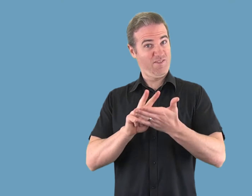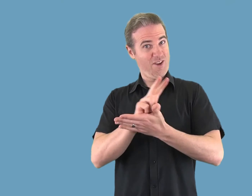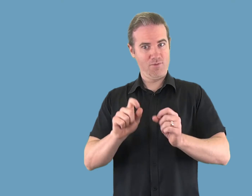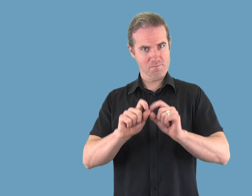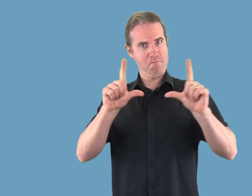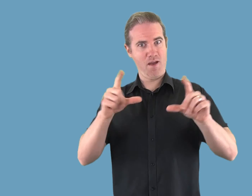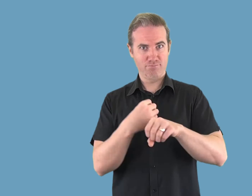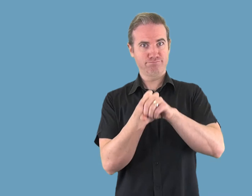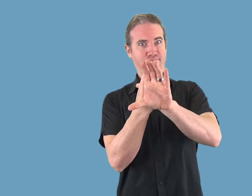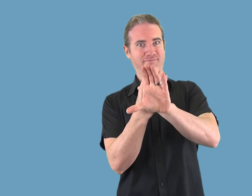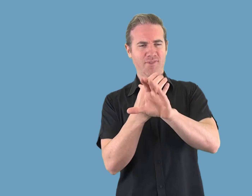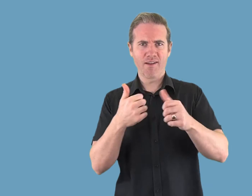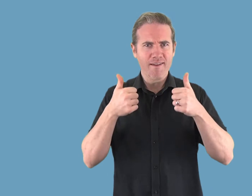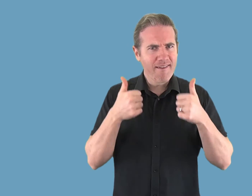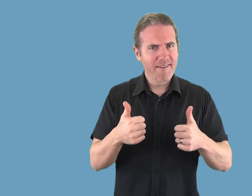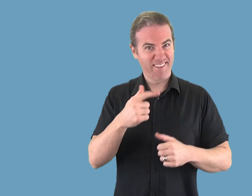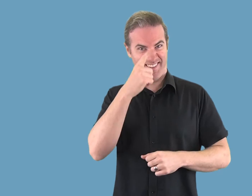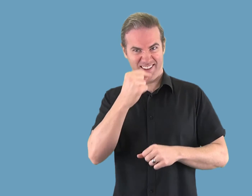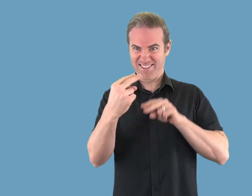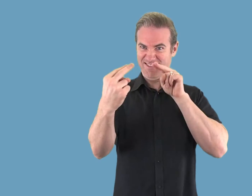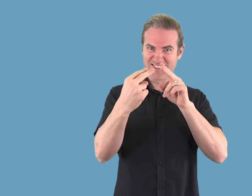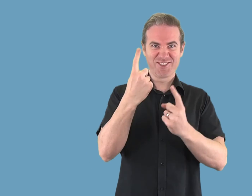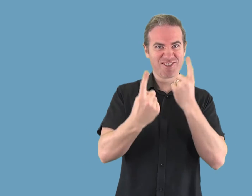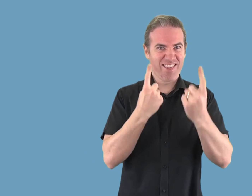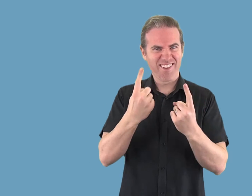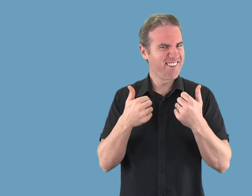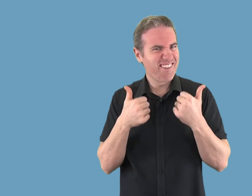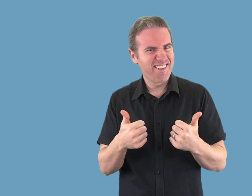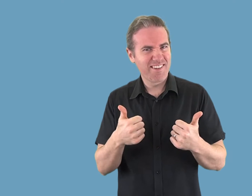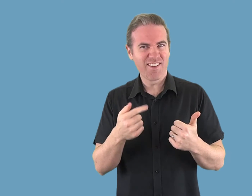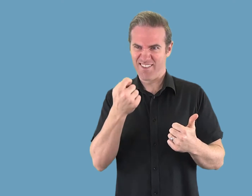With videos, both people can see each other and interact as